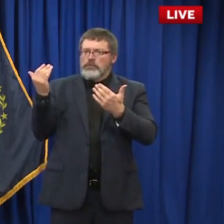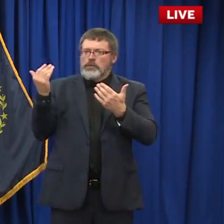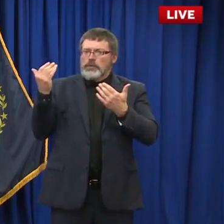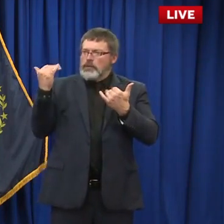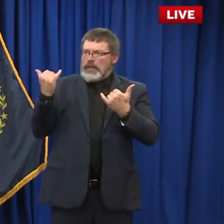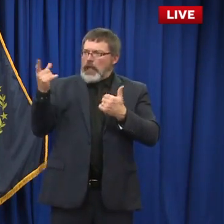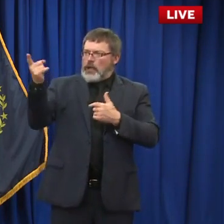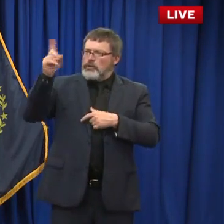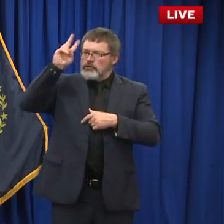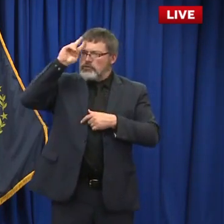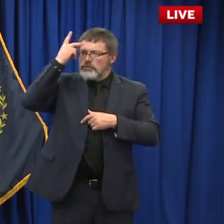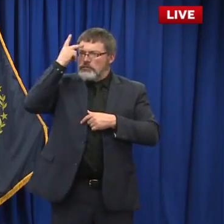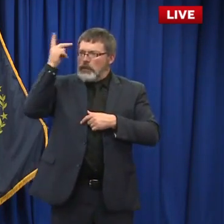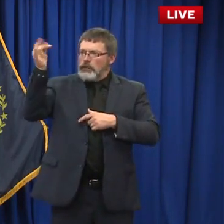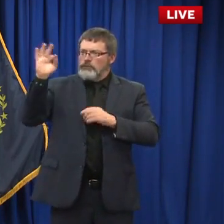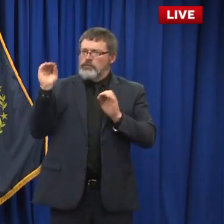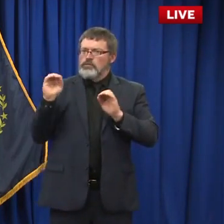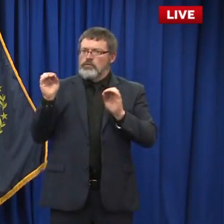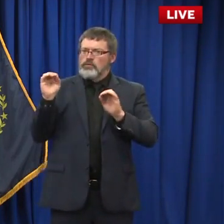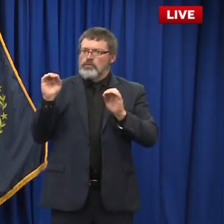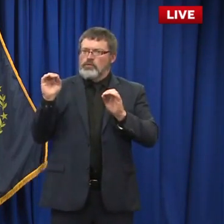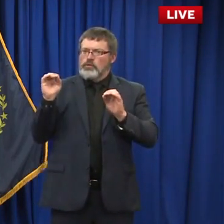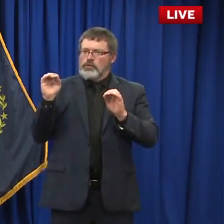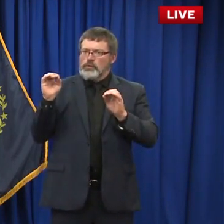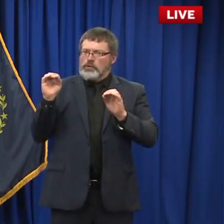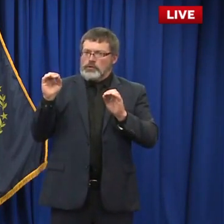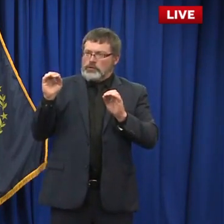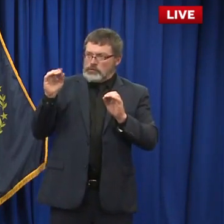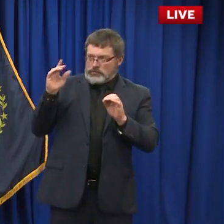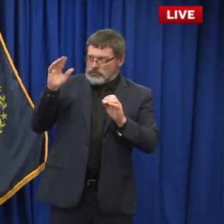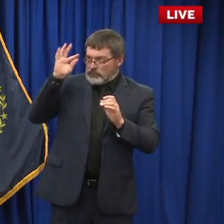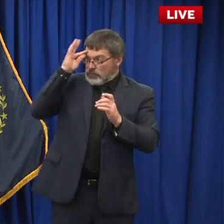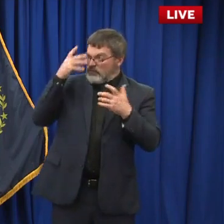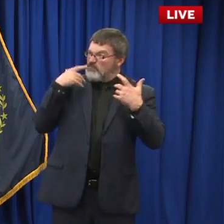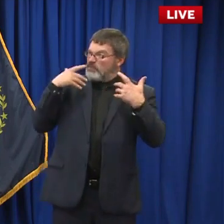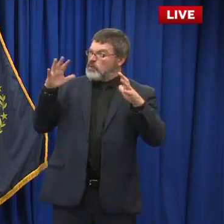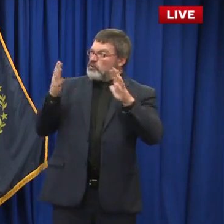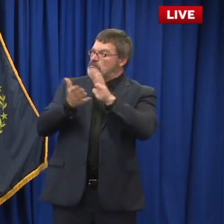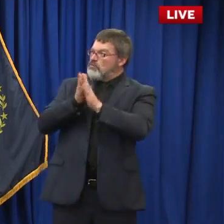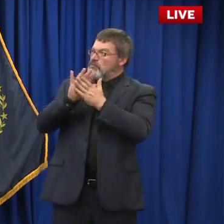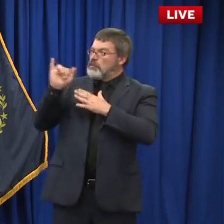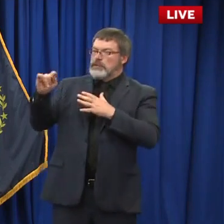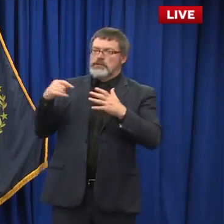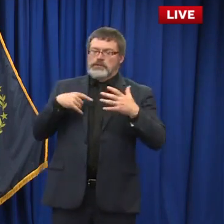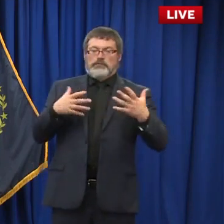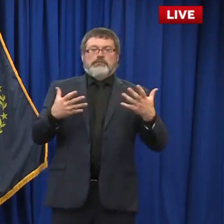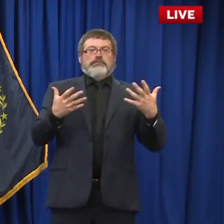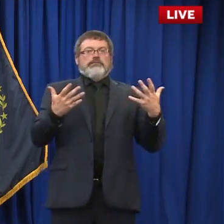THAT WE ARE THERE FOR THEM AND WE FULLY ANTICIPATE, BUT THOSE OPPORTUNITIES MAY BE SHORTENED, IF, AGAIN, THE FEDERAL GOVERNMENT DOESN'T COME THROUGH.